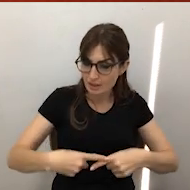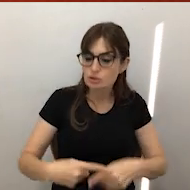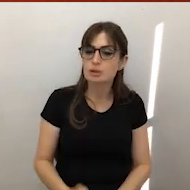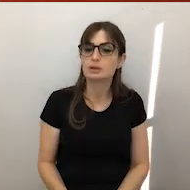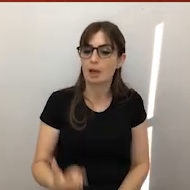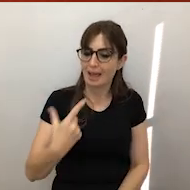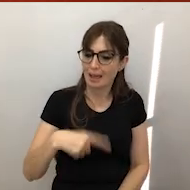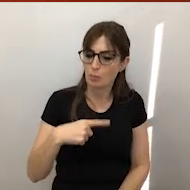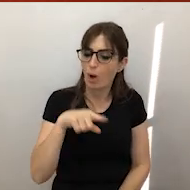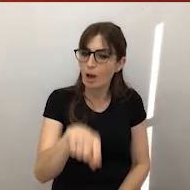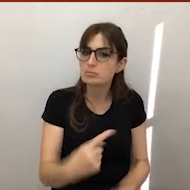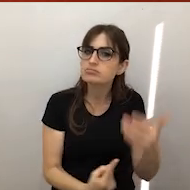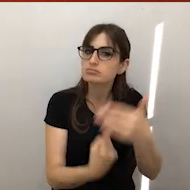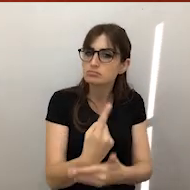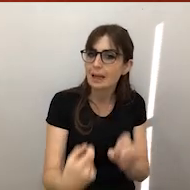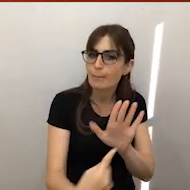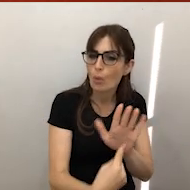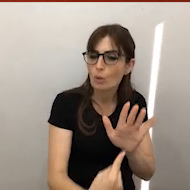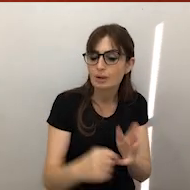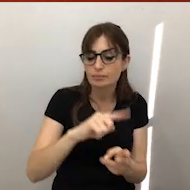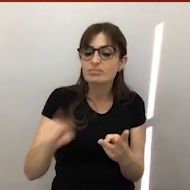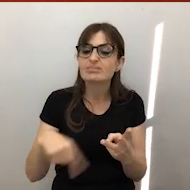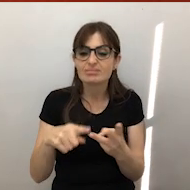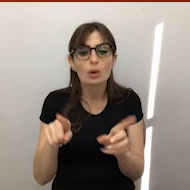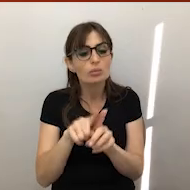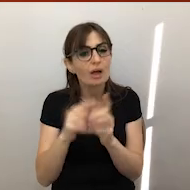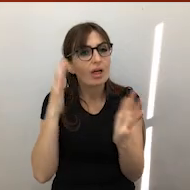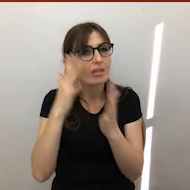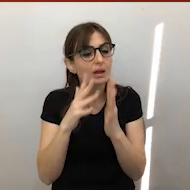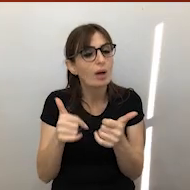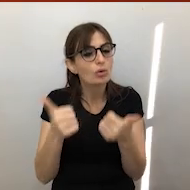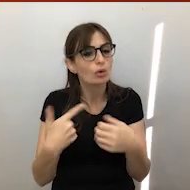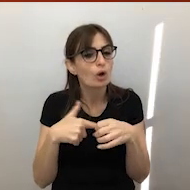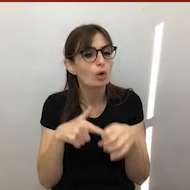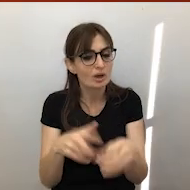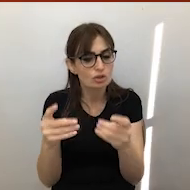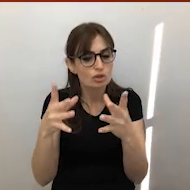and why a balance sheet balances. Finally, we'll consider some useful questions a director